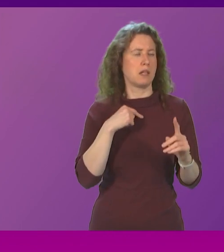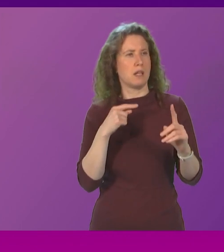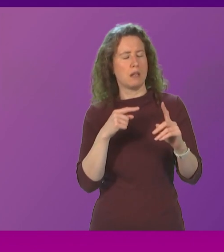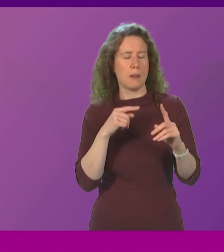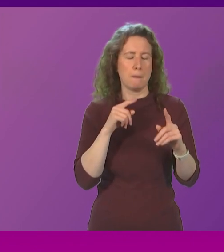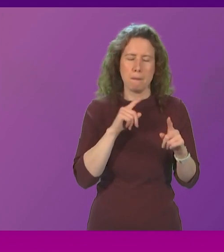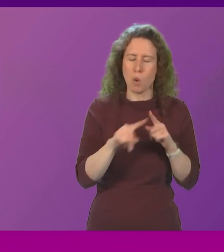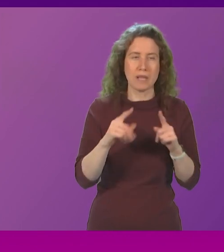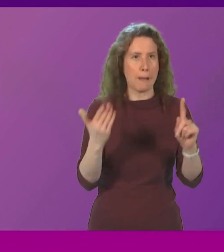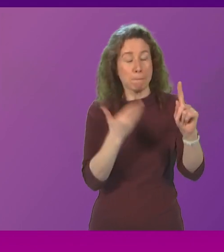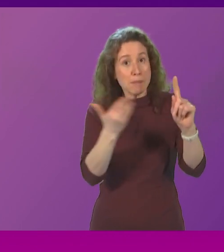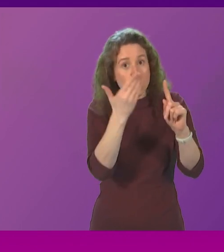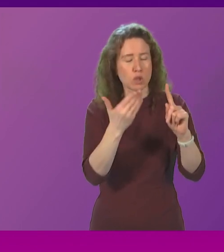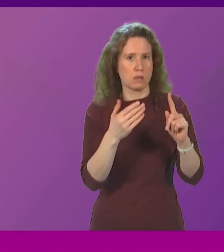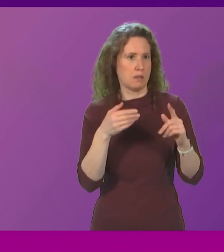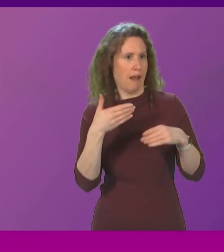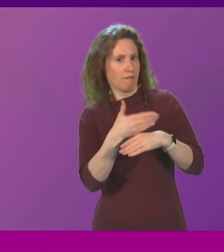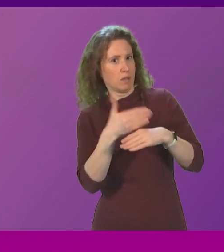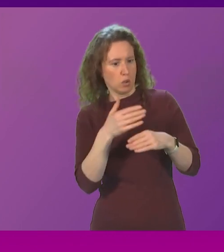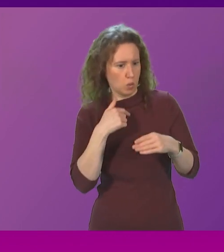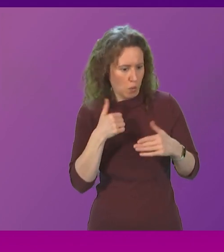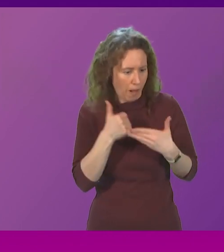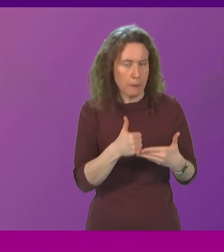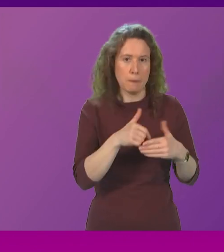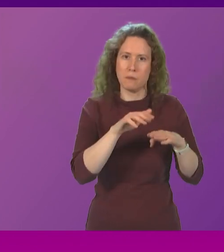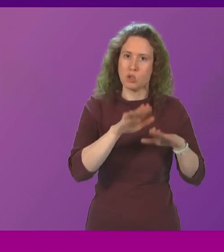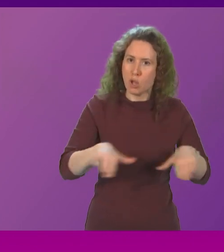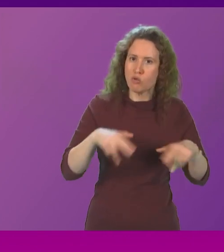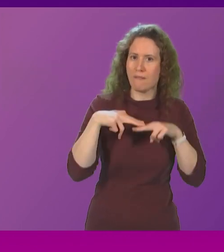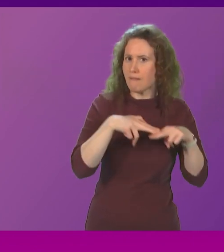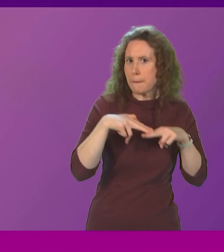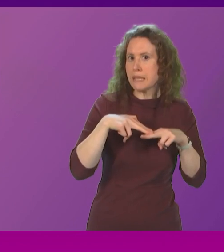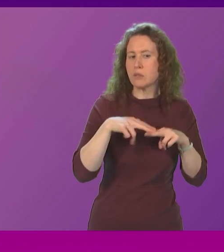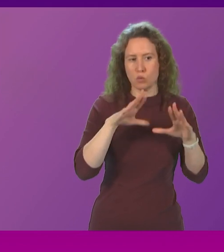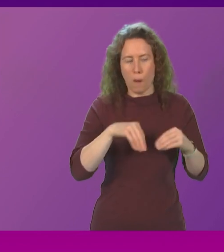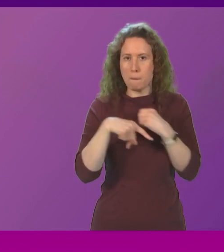measure in the UK, is estimated to lift 50,000 children out of relative poverty in 2023-24.